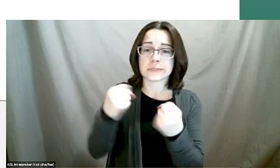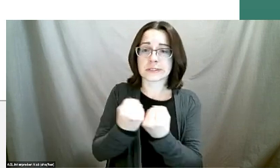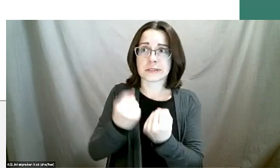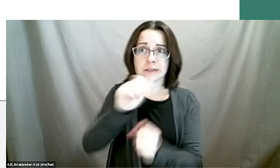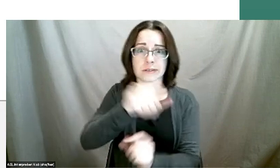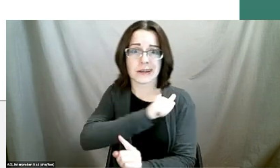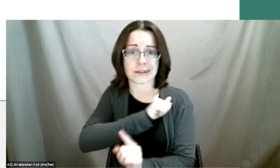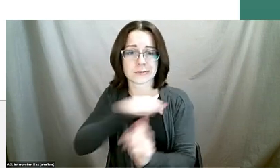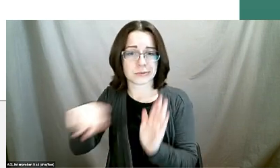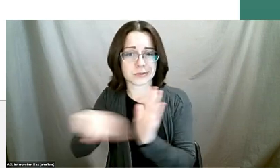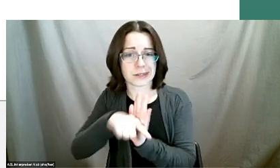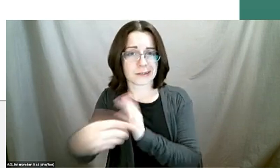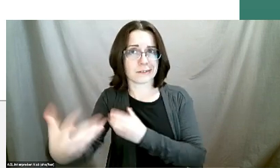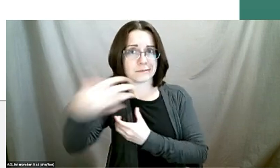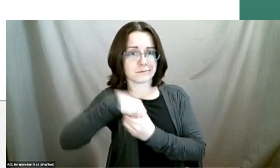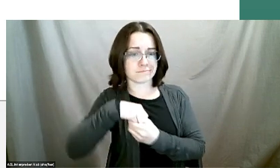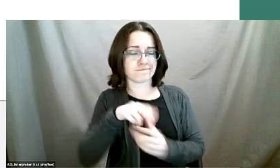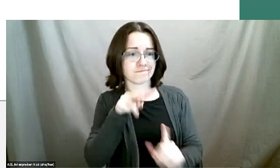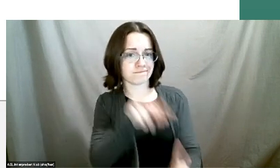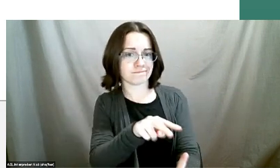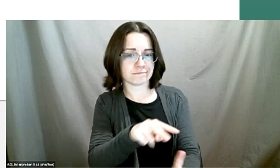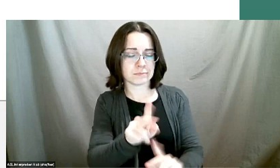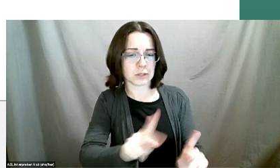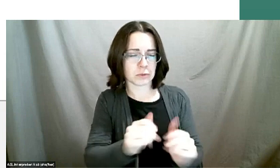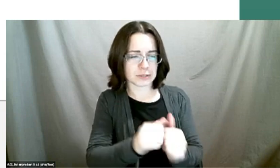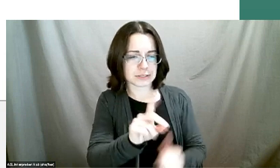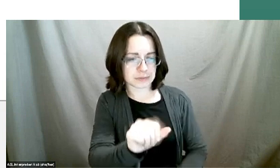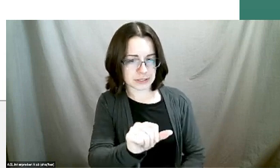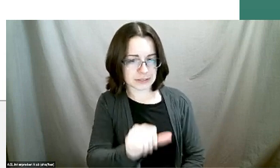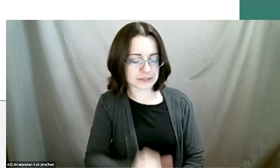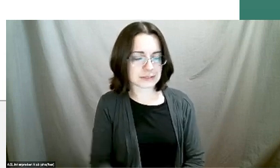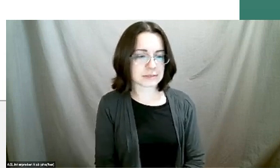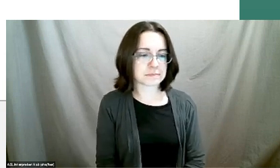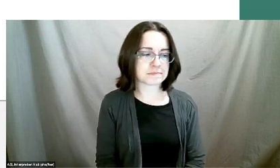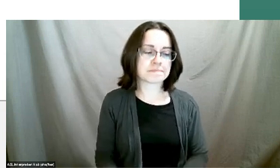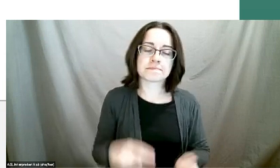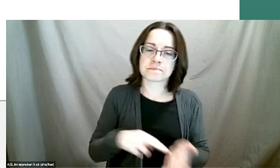And for that reason, we have to do a lot of education.